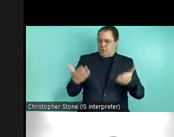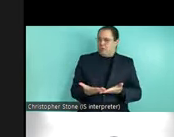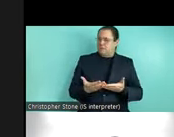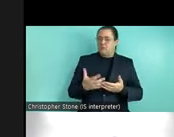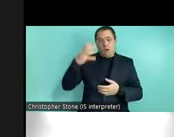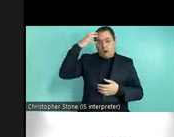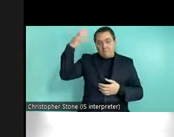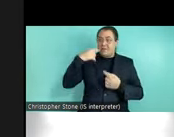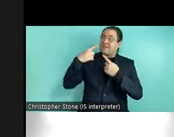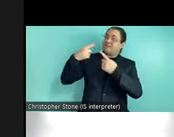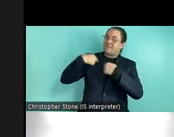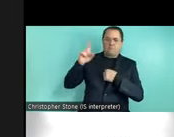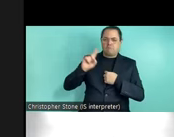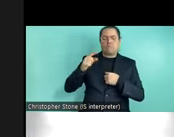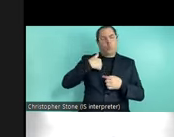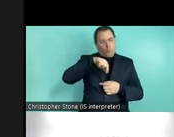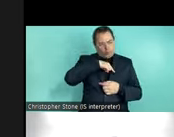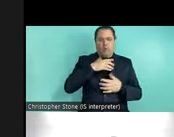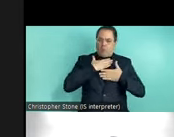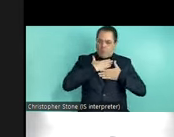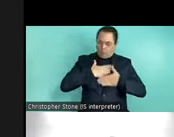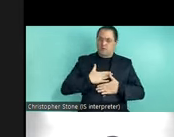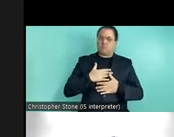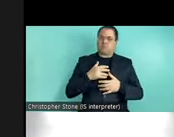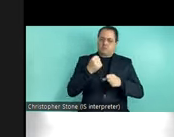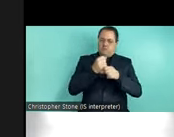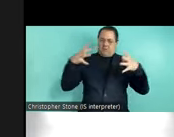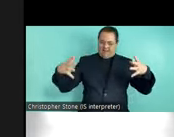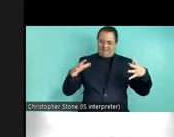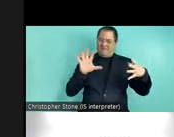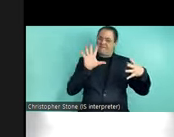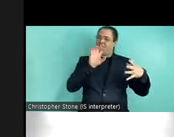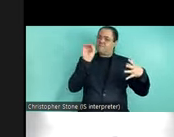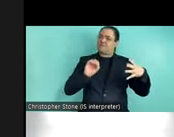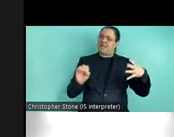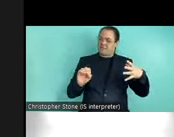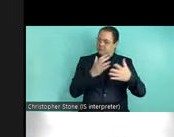regulation to have 5% of our workforce made up of persons with disability.